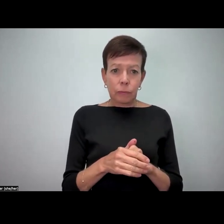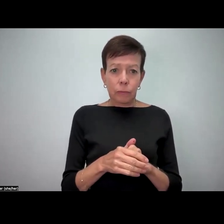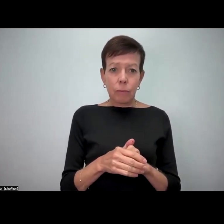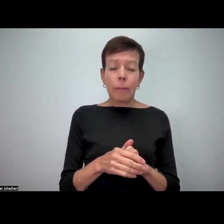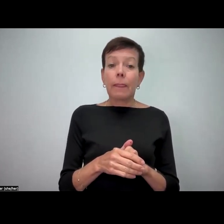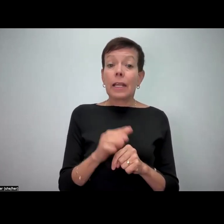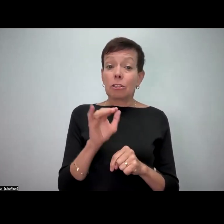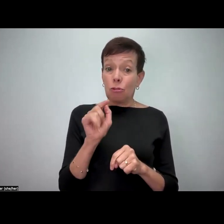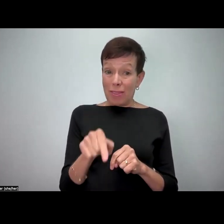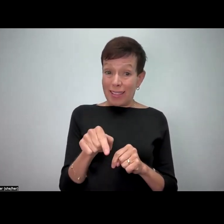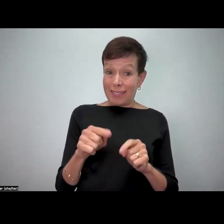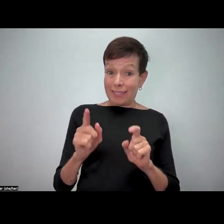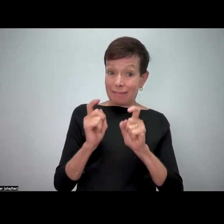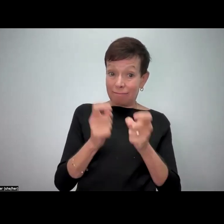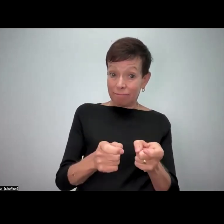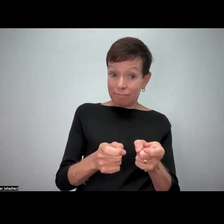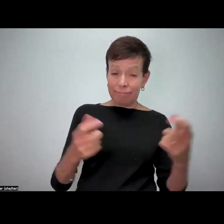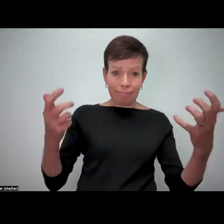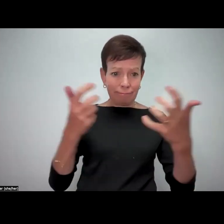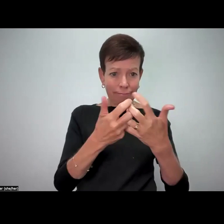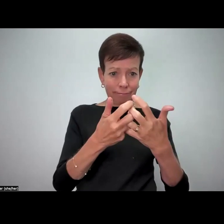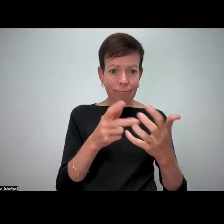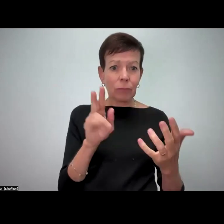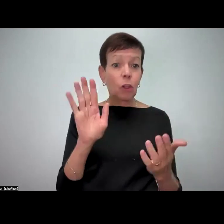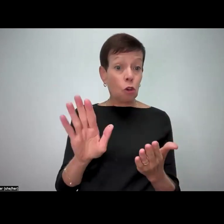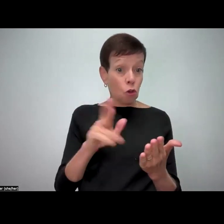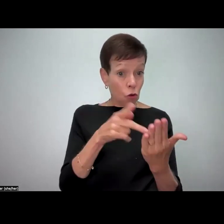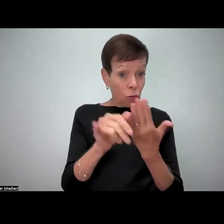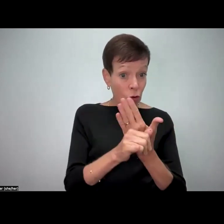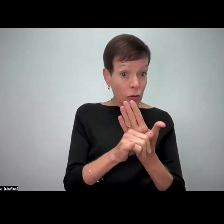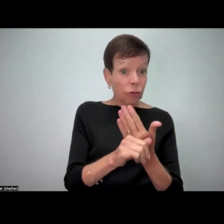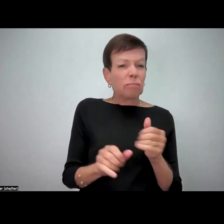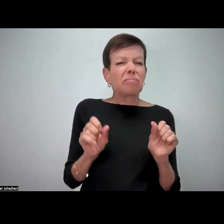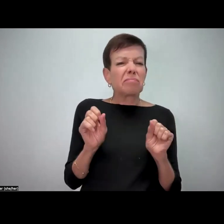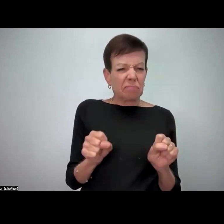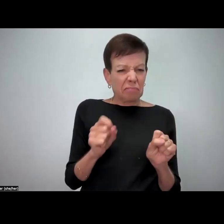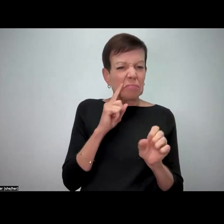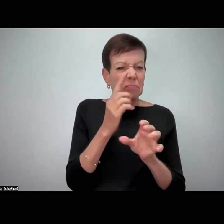project and that you will most likely receive that funding. We want to make sure that you're